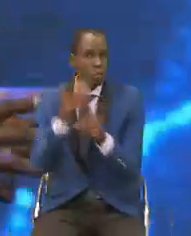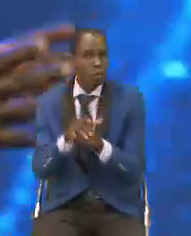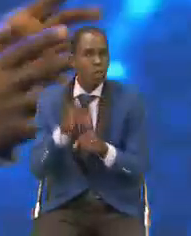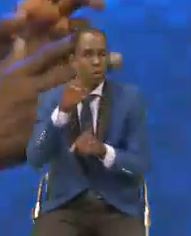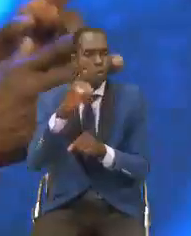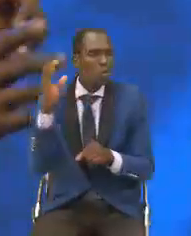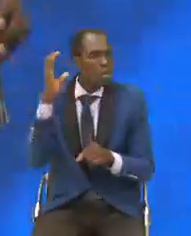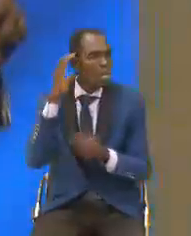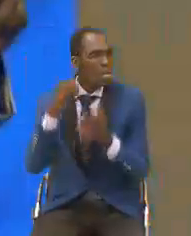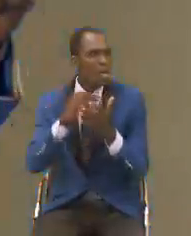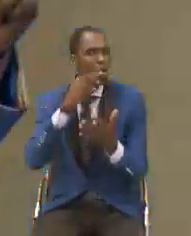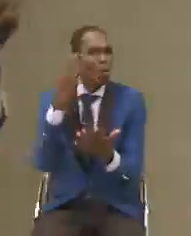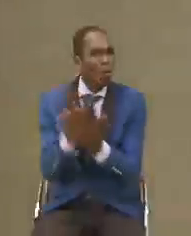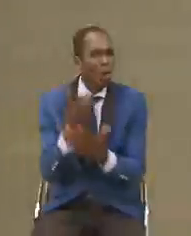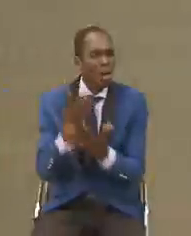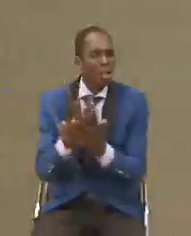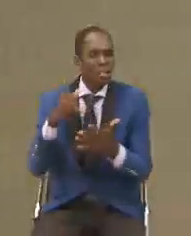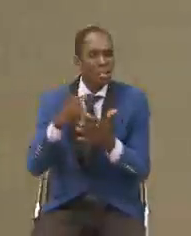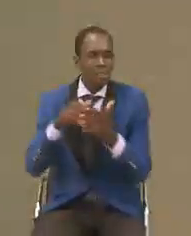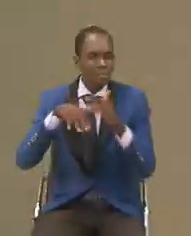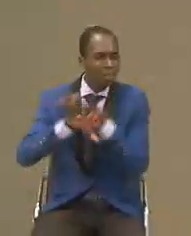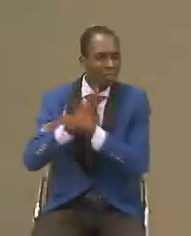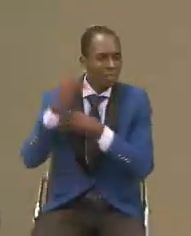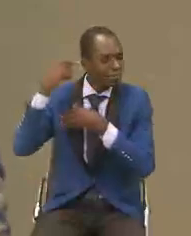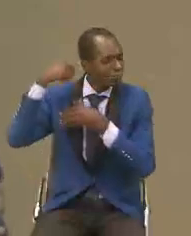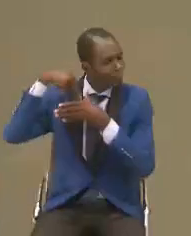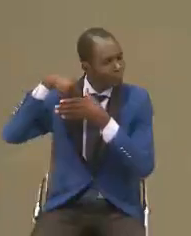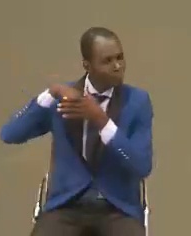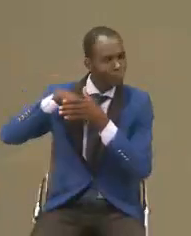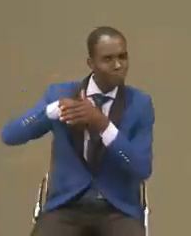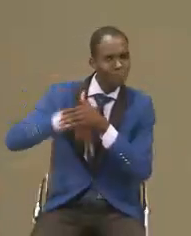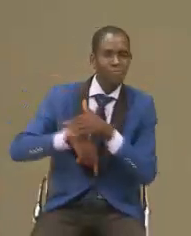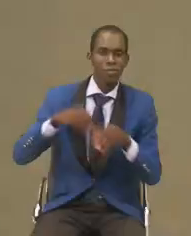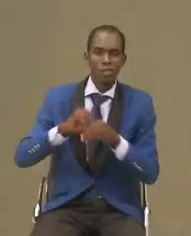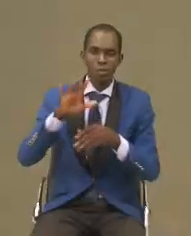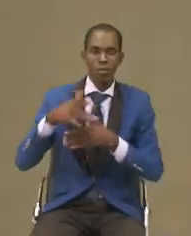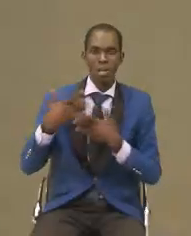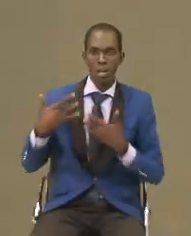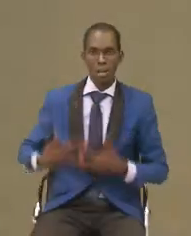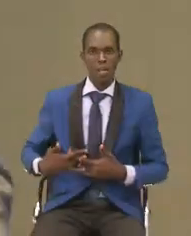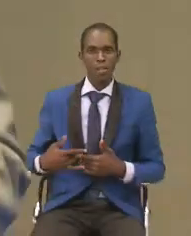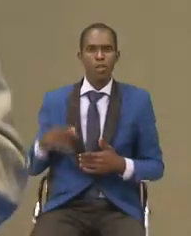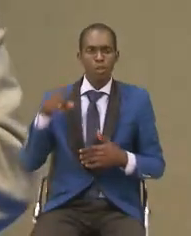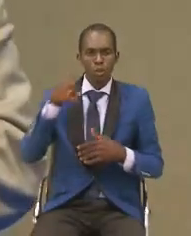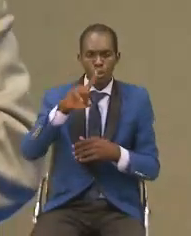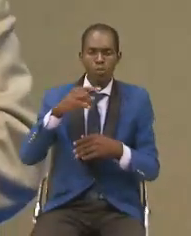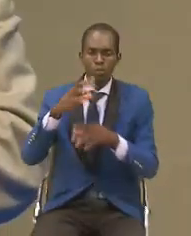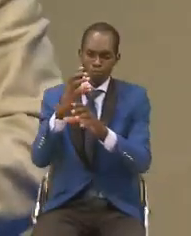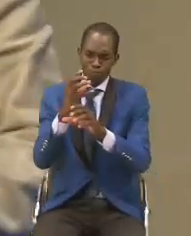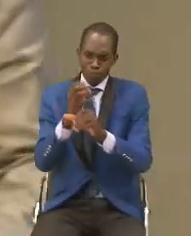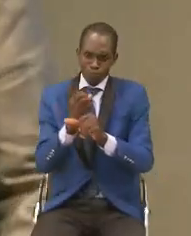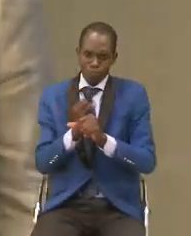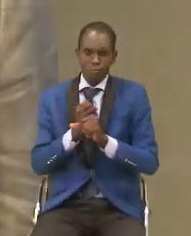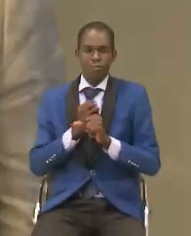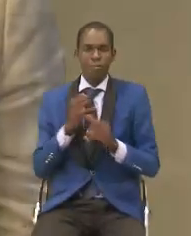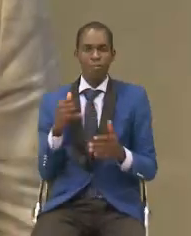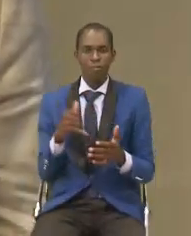and you hear every promise you hear you hear it well it goes in your ear and sings in your heart